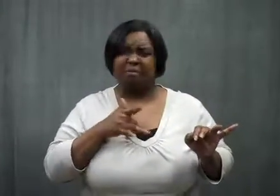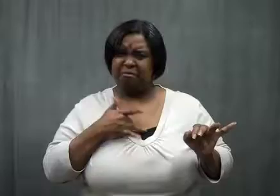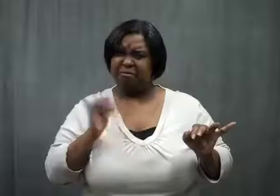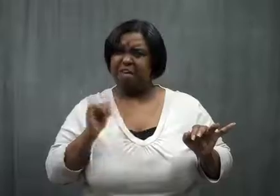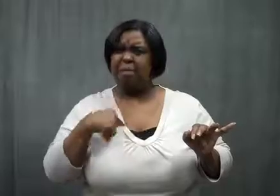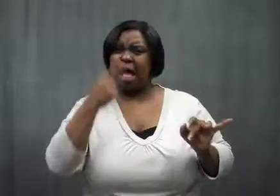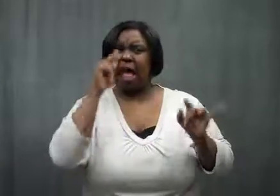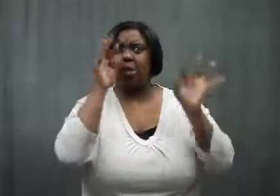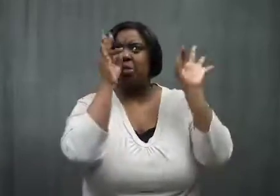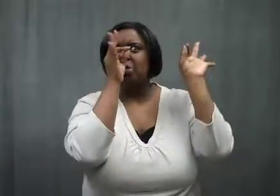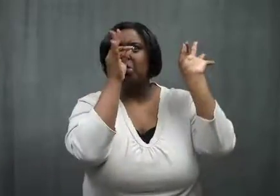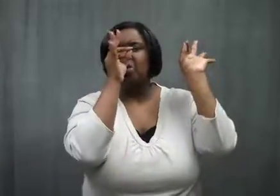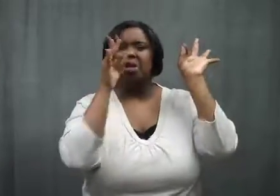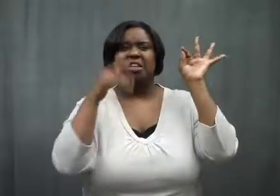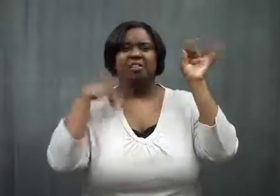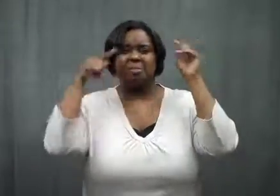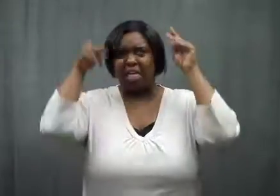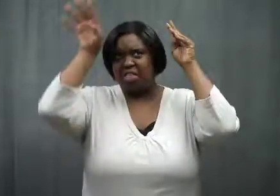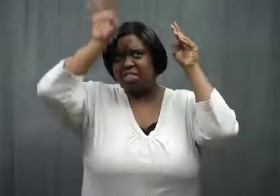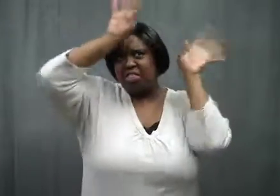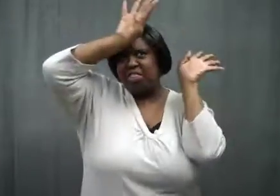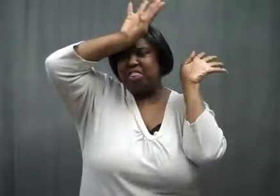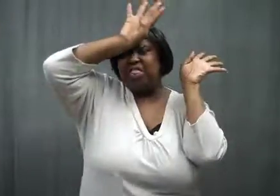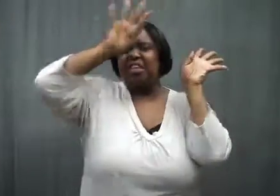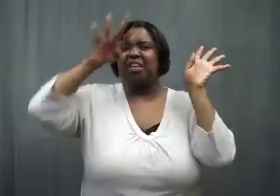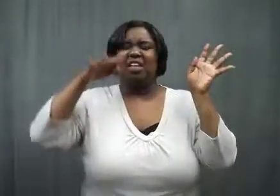My eyes, my hair, everything blew to the side with the wind!